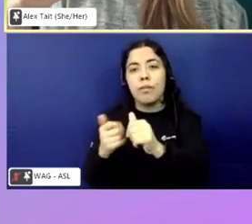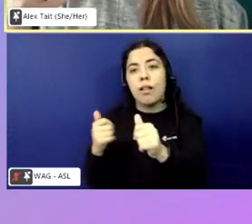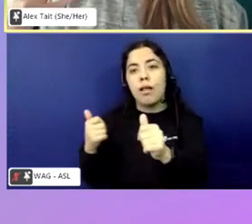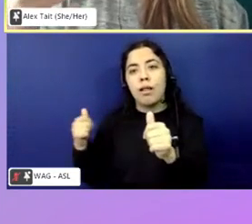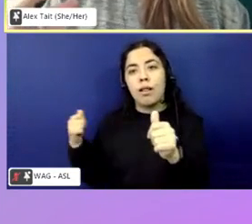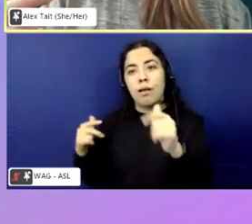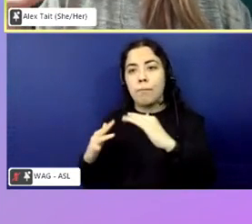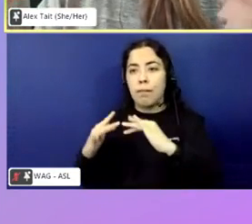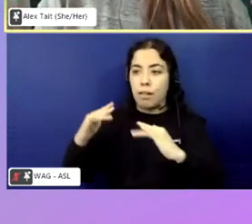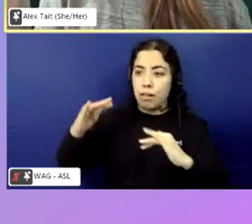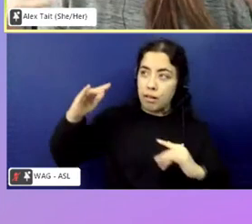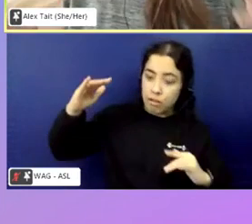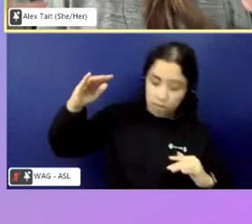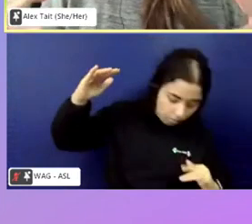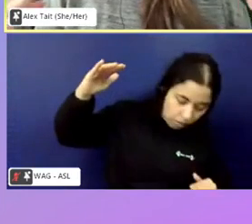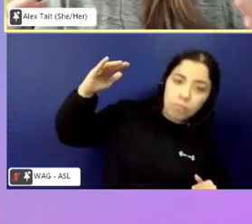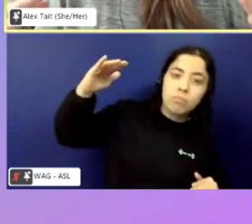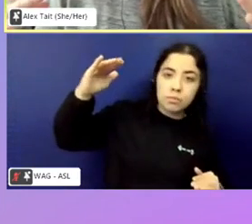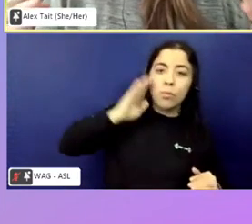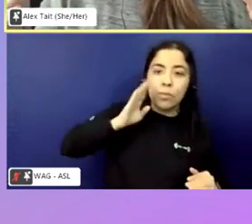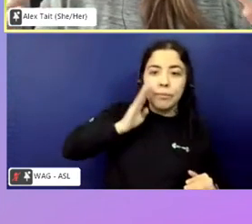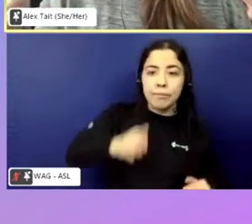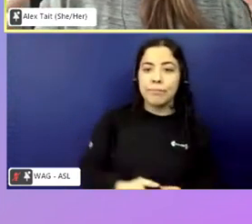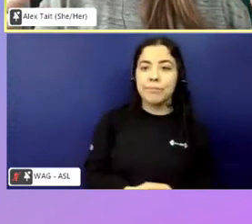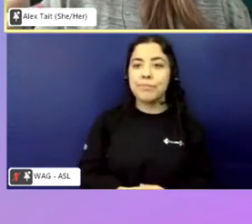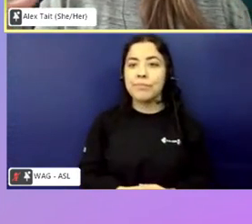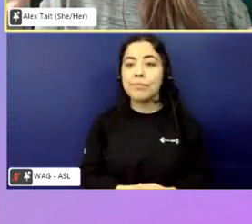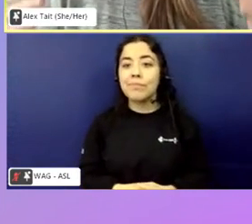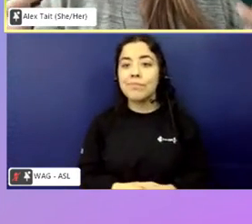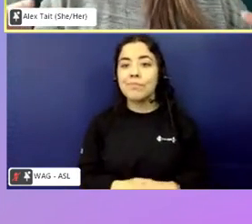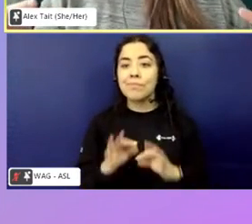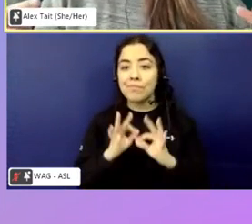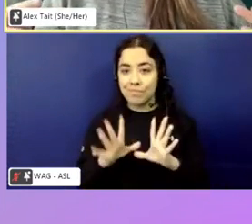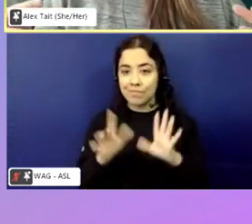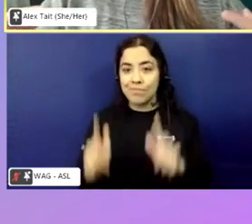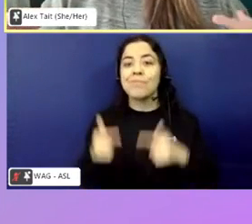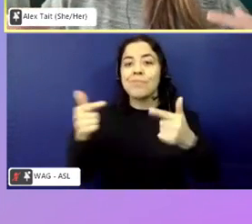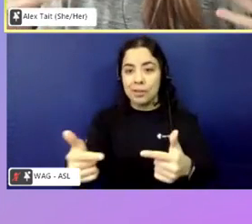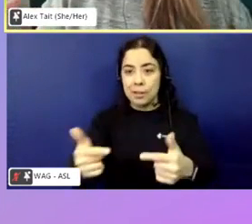they're not part of the digital transition in our society. And there's two levels of this